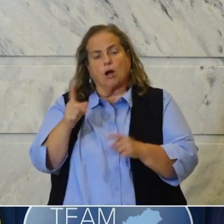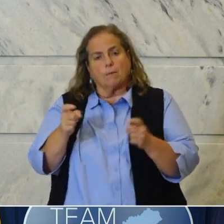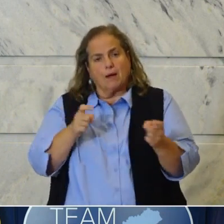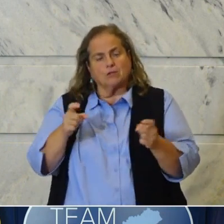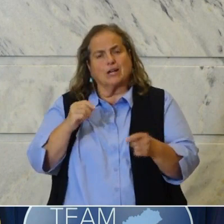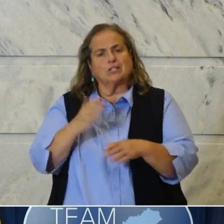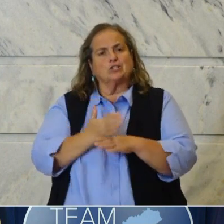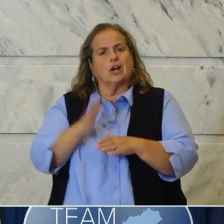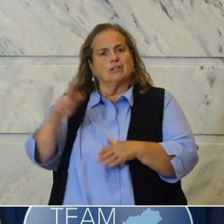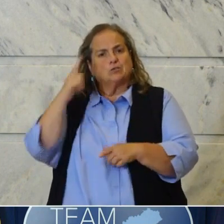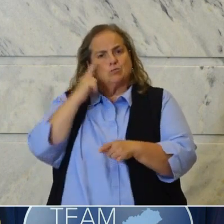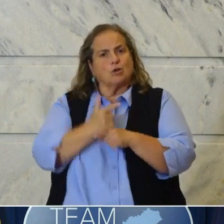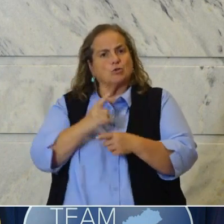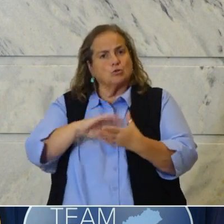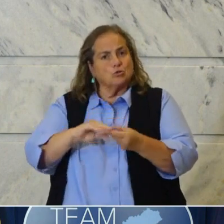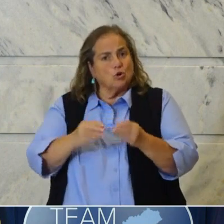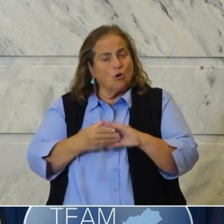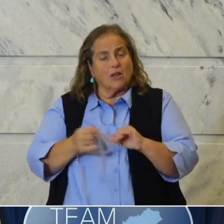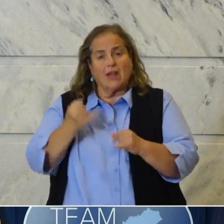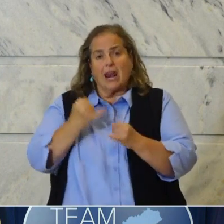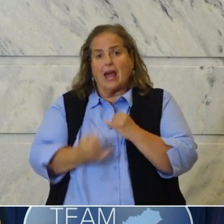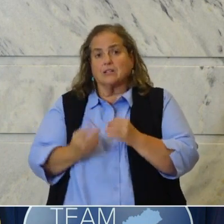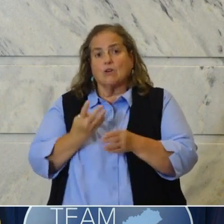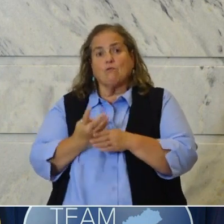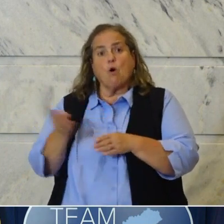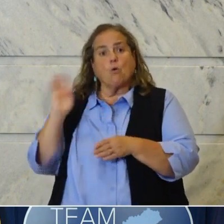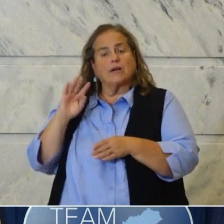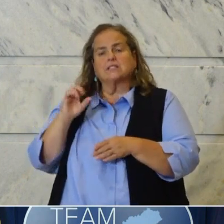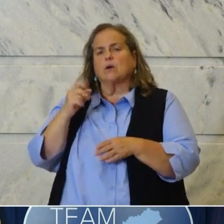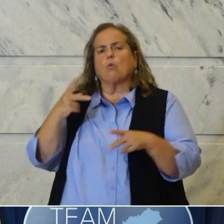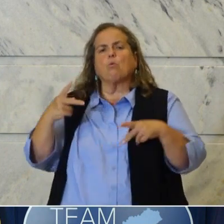saying, These past four weeks have been the worst of my life, not being by